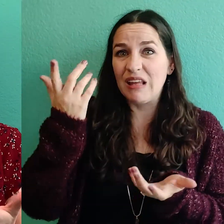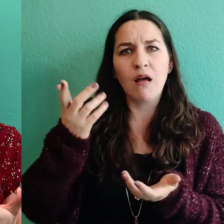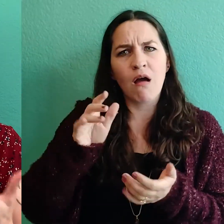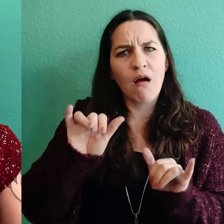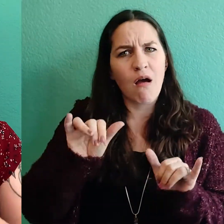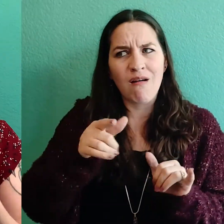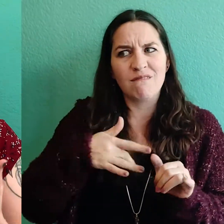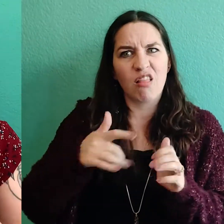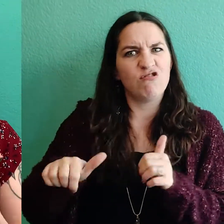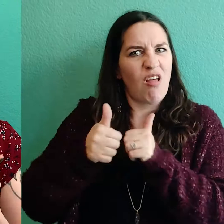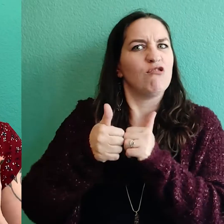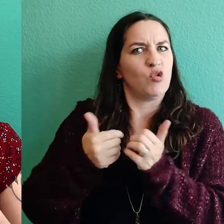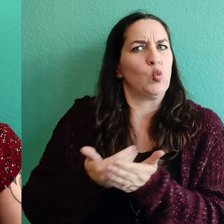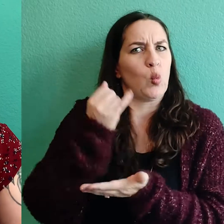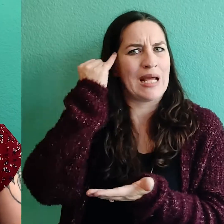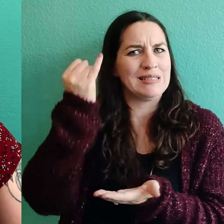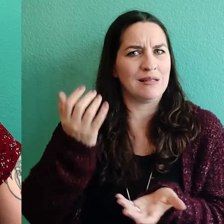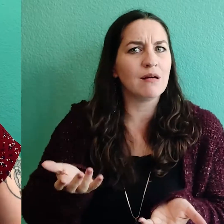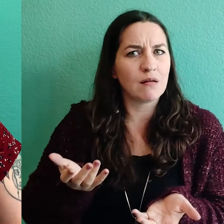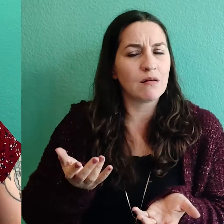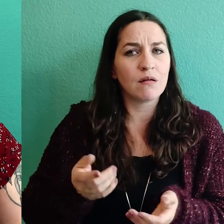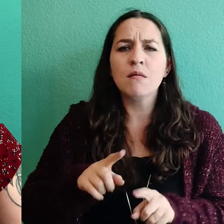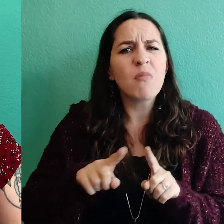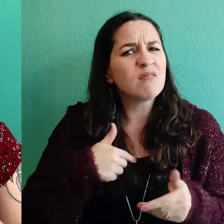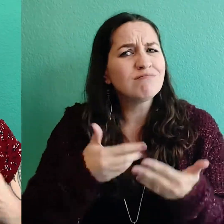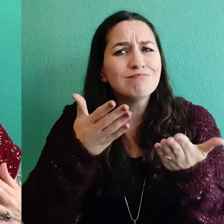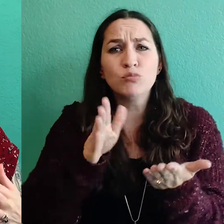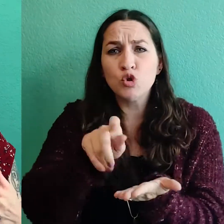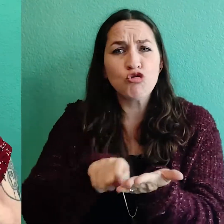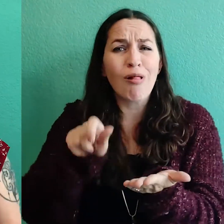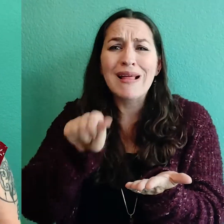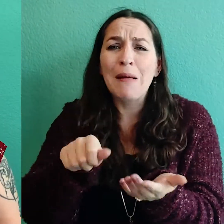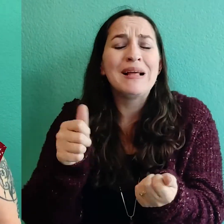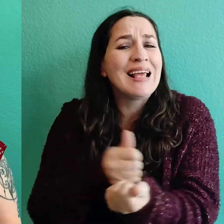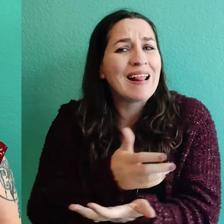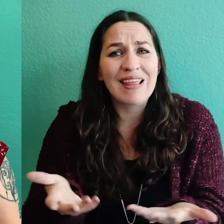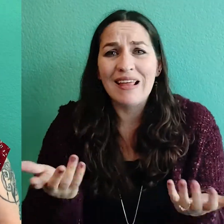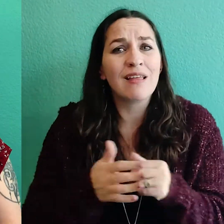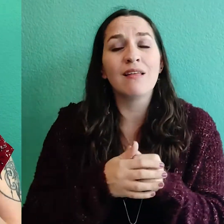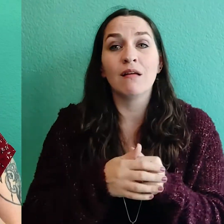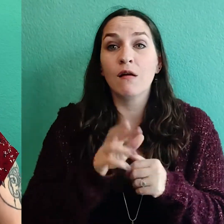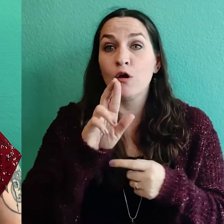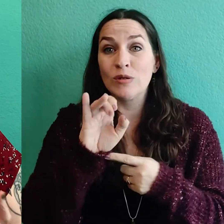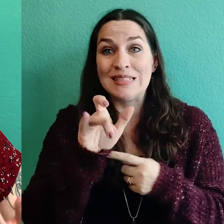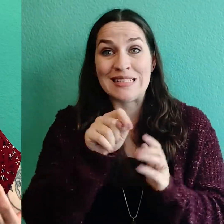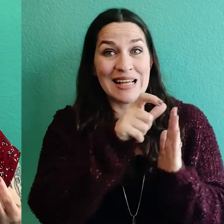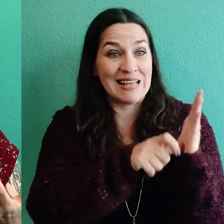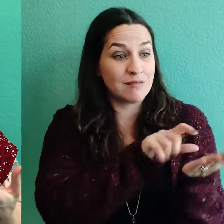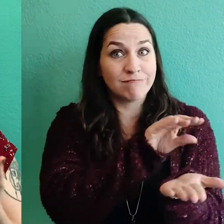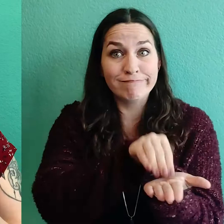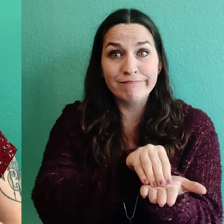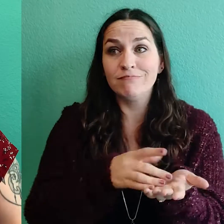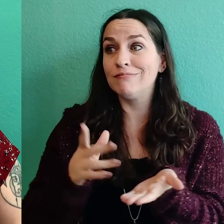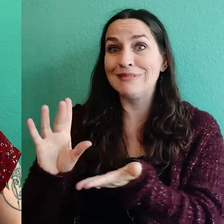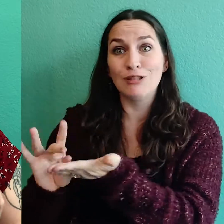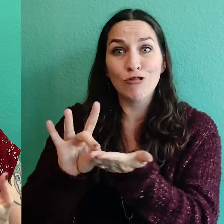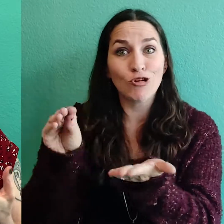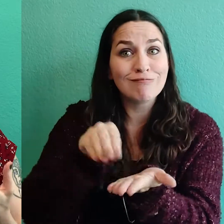to start thinking outside the box. But really, anything can go in your journal. A receipt, a sticker, a